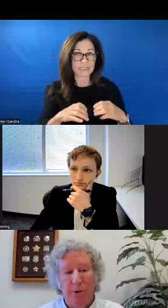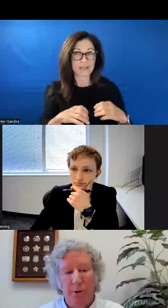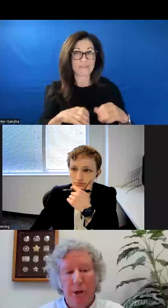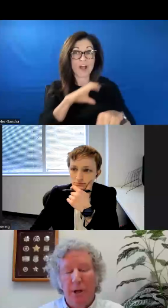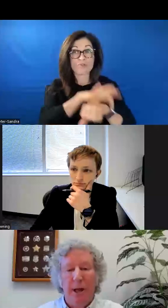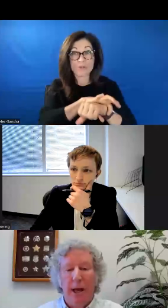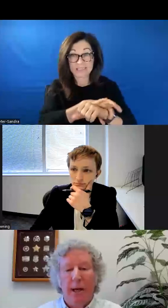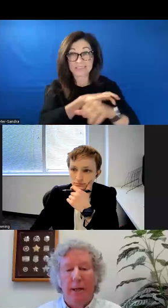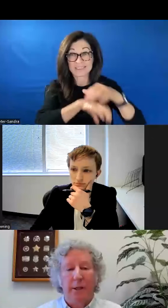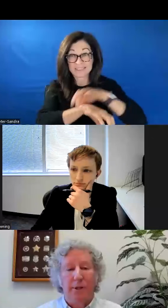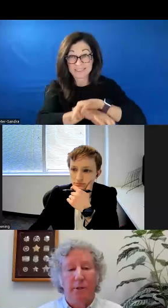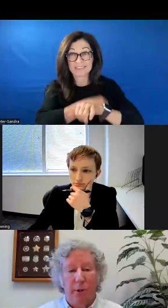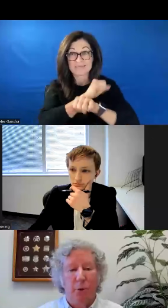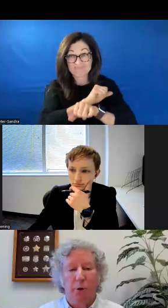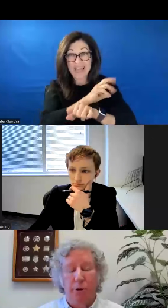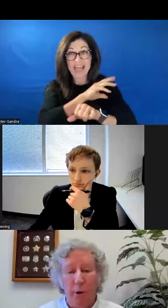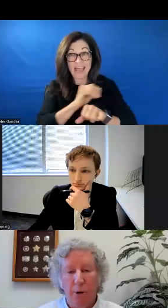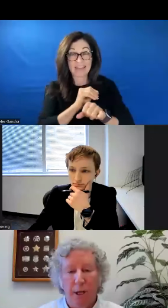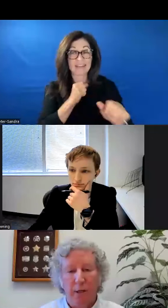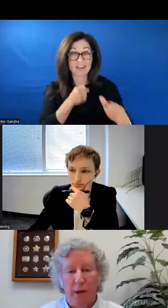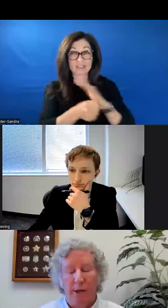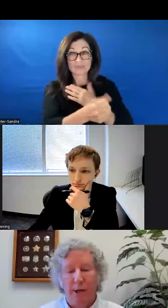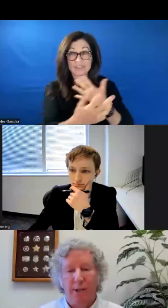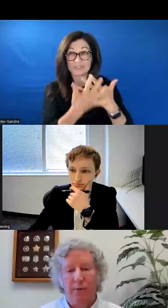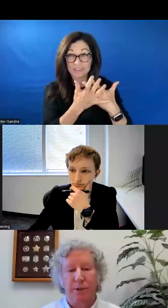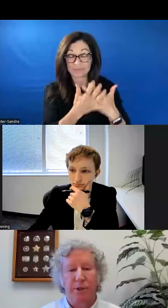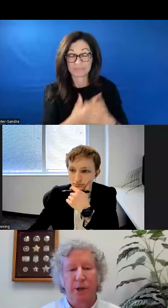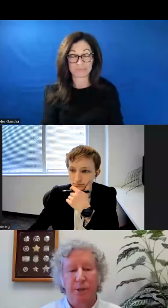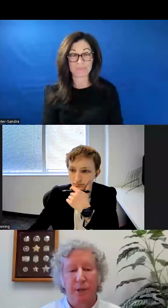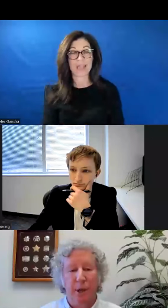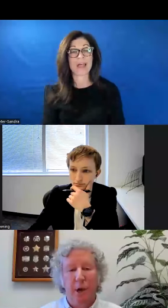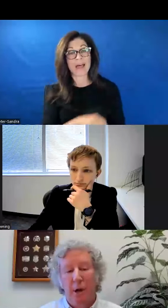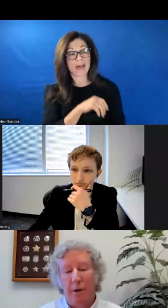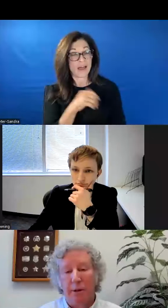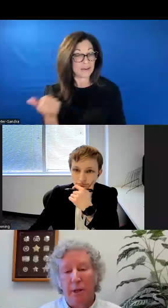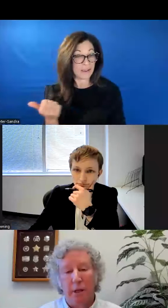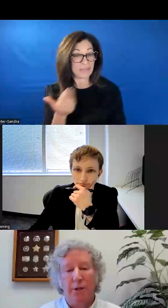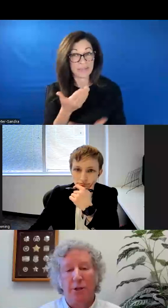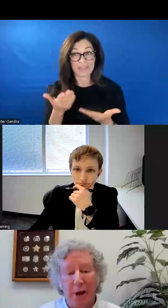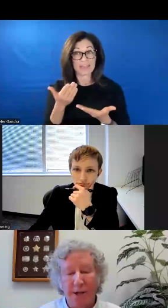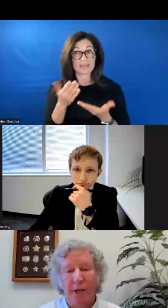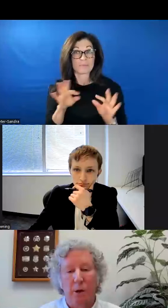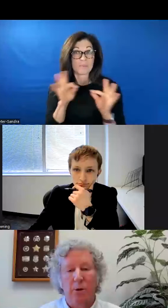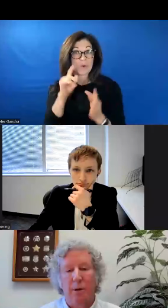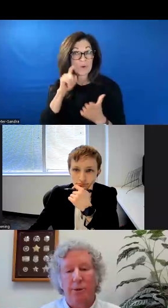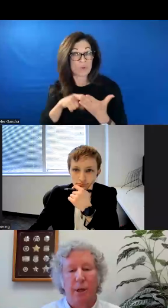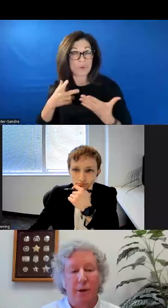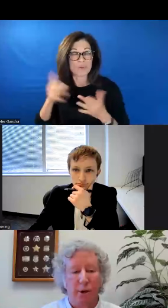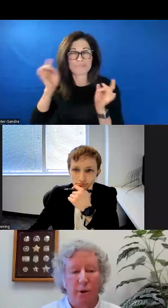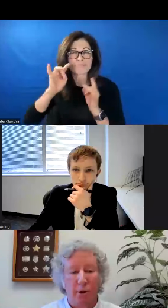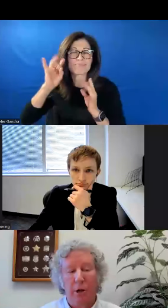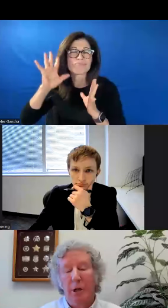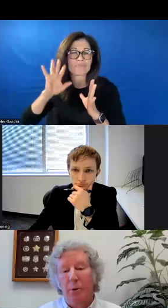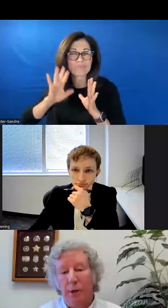THINGS THAT ARE NOTED IS THE TRAGIC OUTCOMES THAT CAN OCCUR WHEN